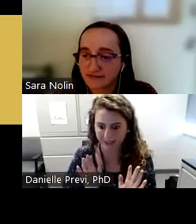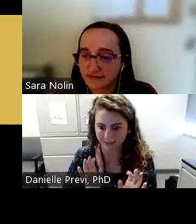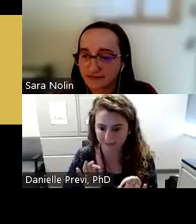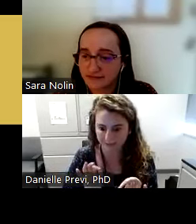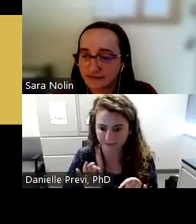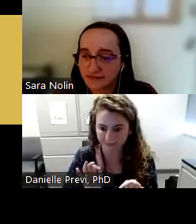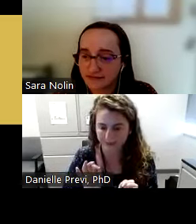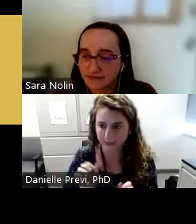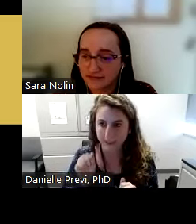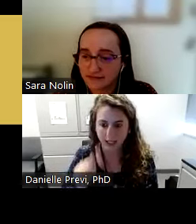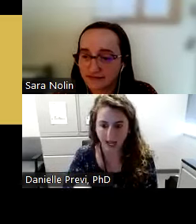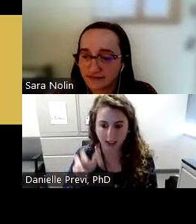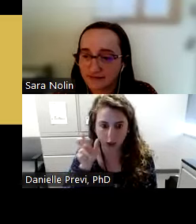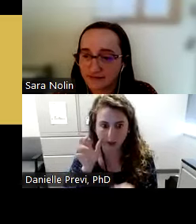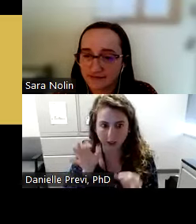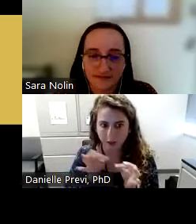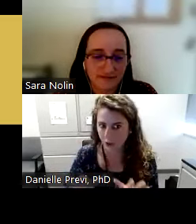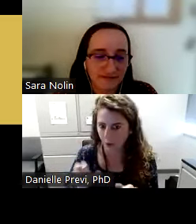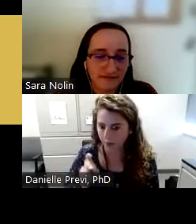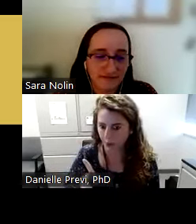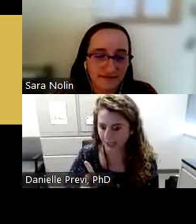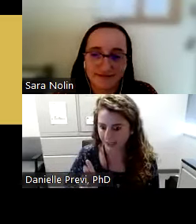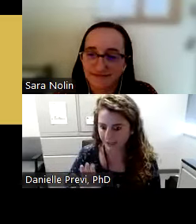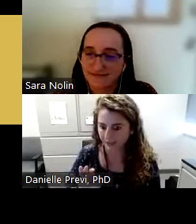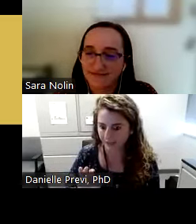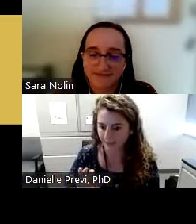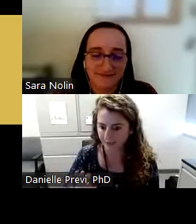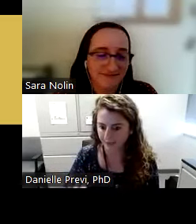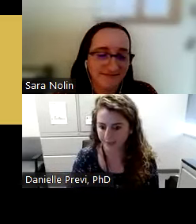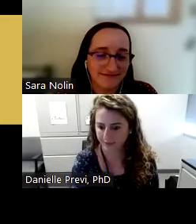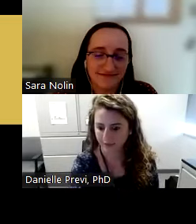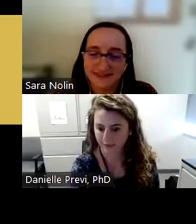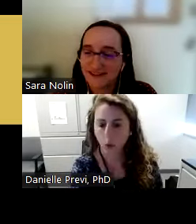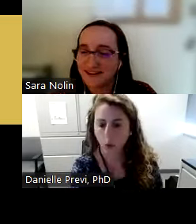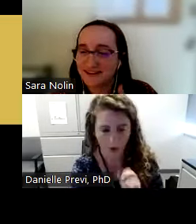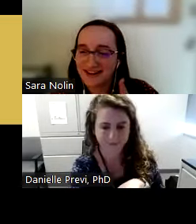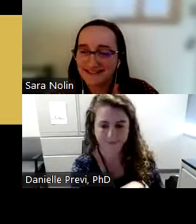Okay, can everybody see me okay? Sara Nolin (3:00) Looks great!